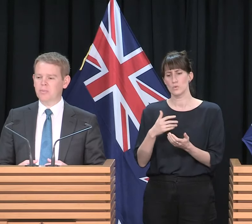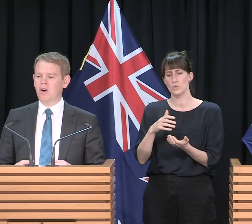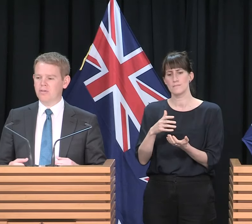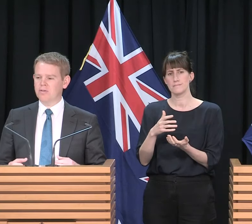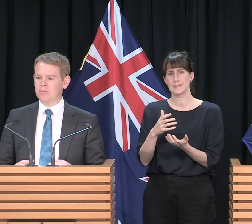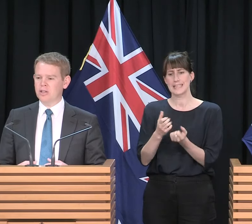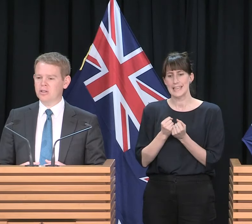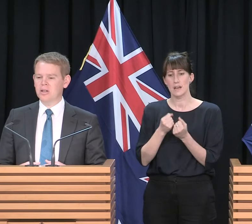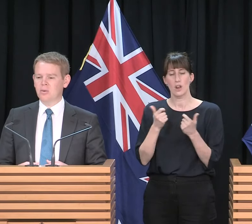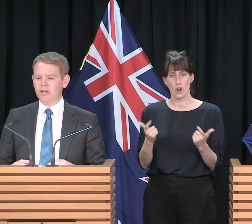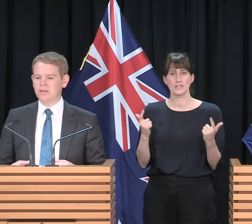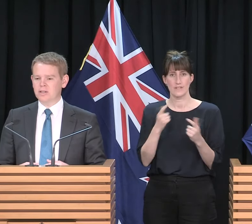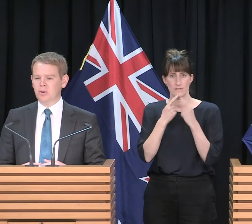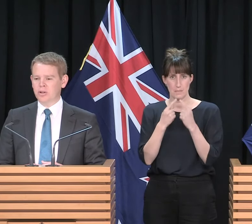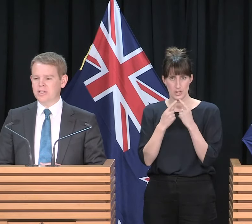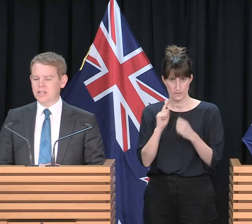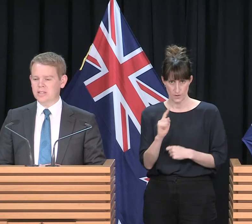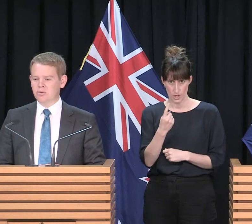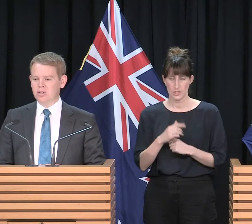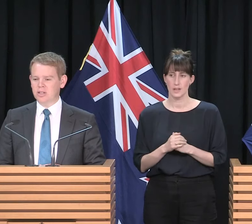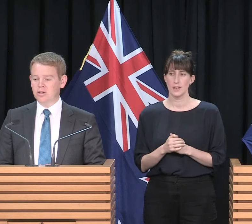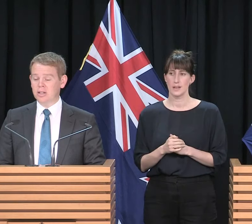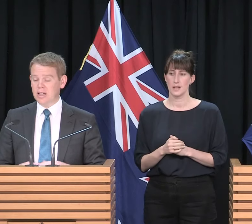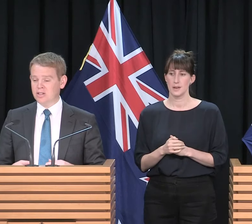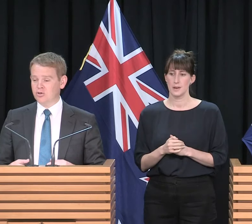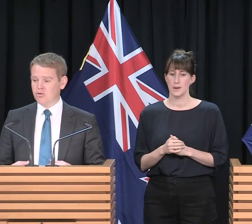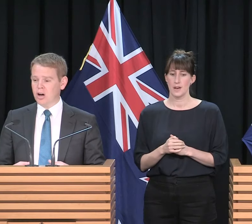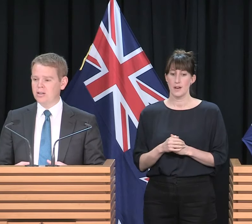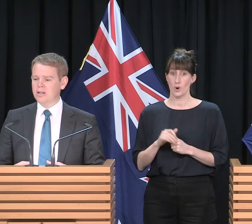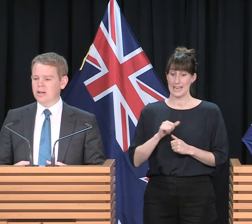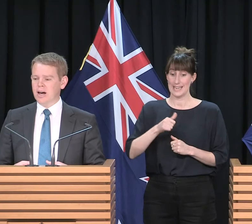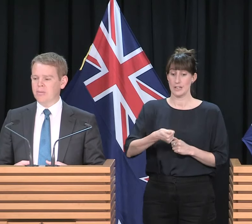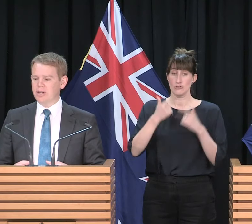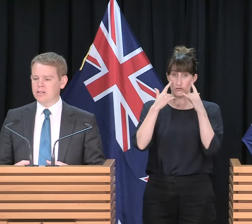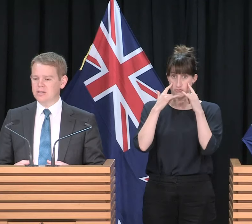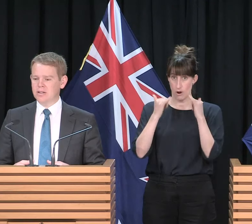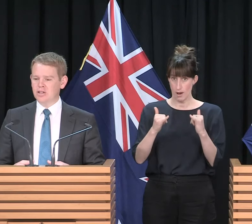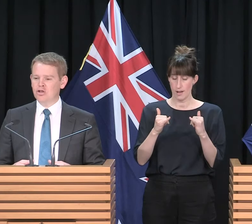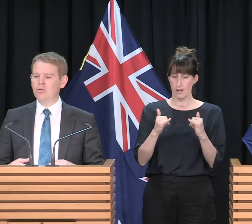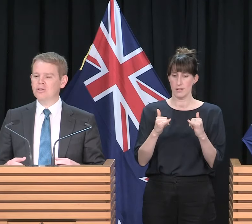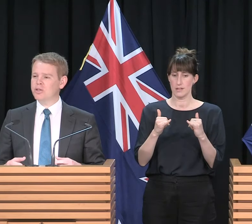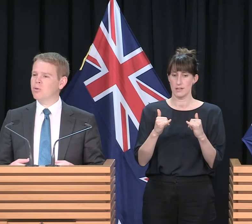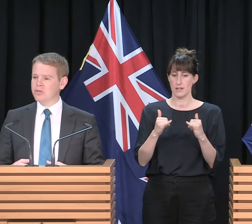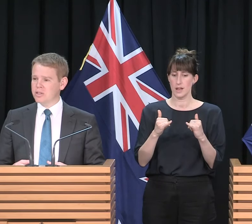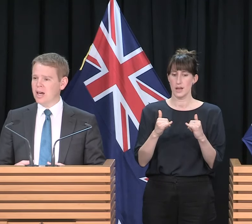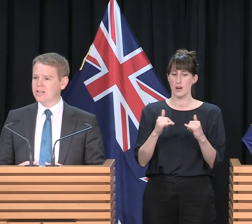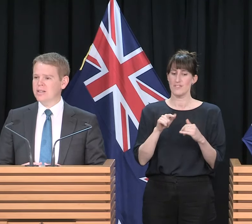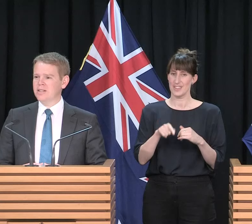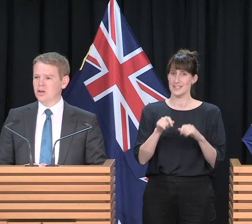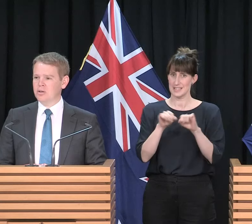critical element of our contact-tracing system, we do know that digital solutions